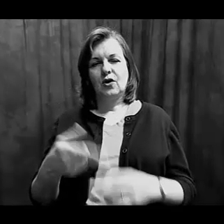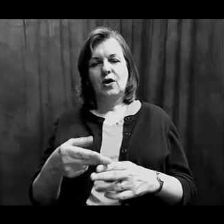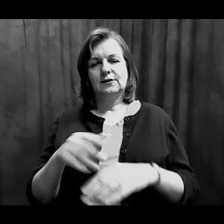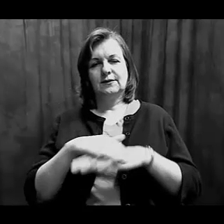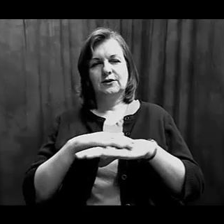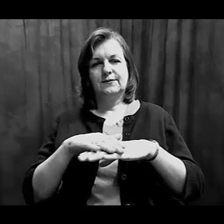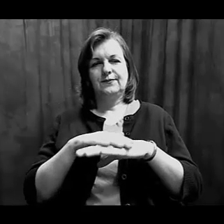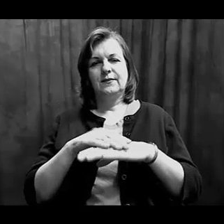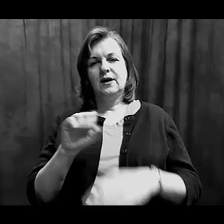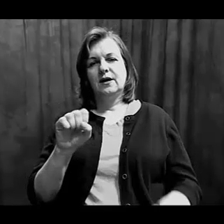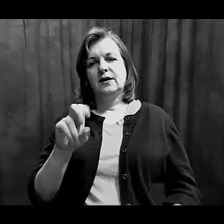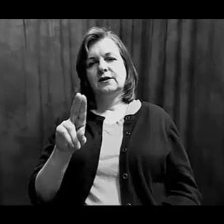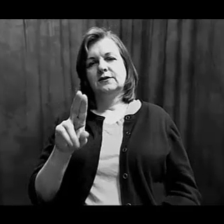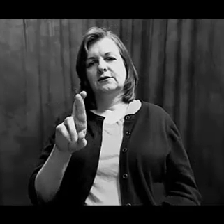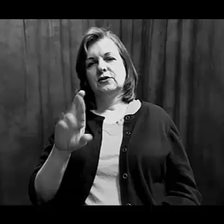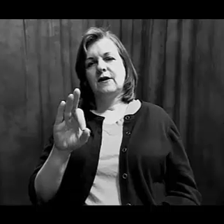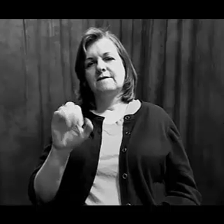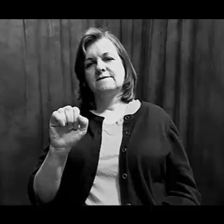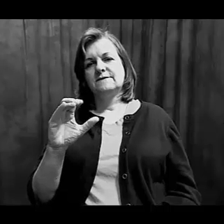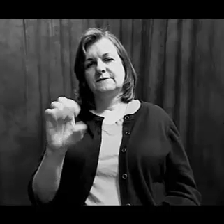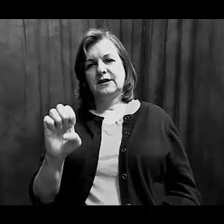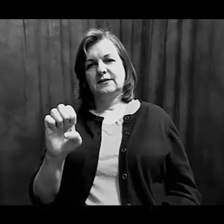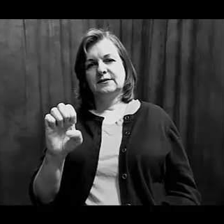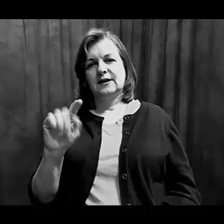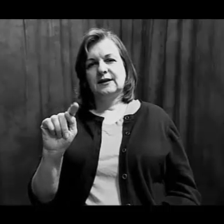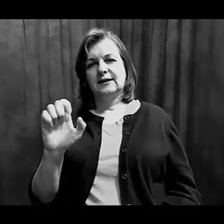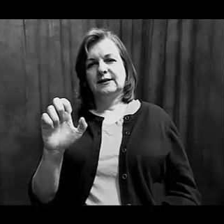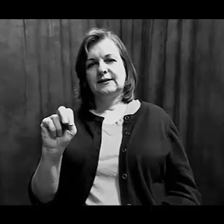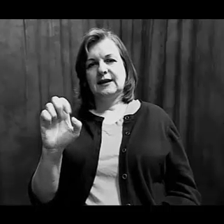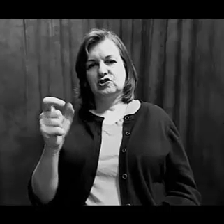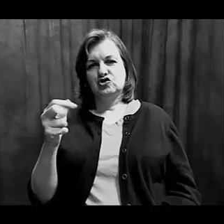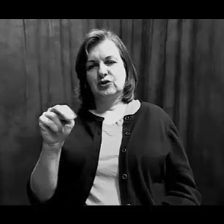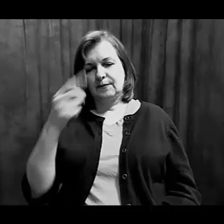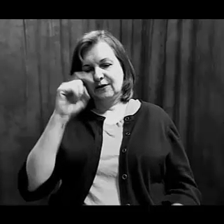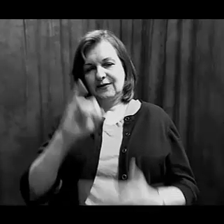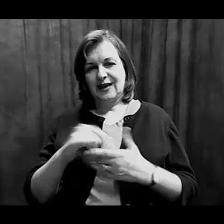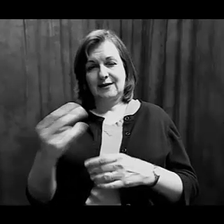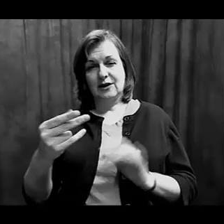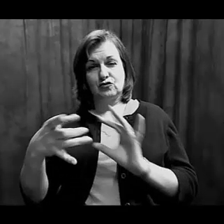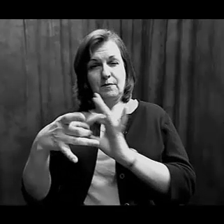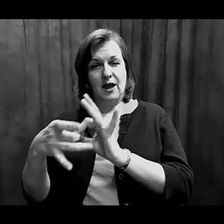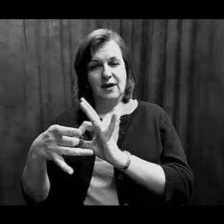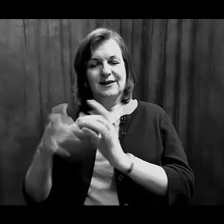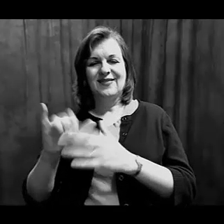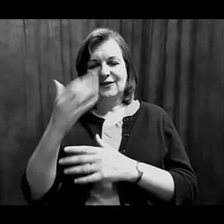water actually has surface tension because of this